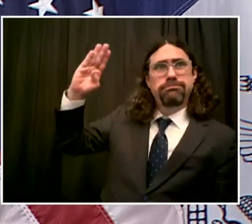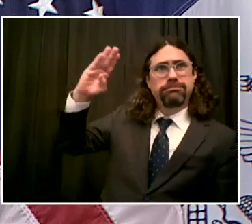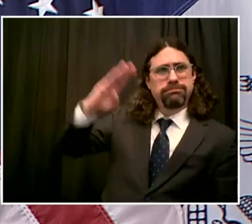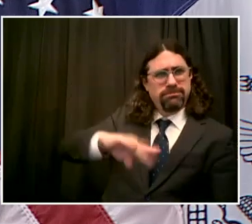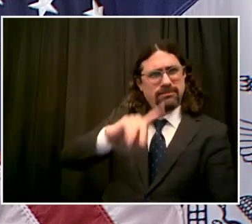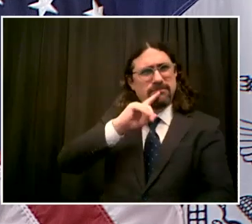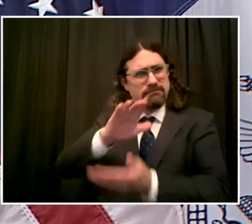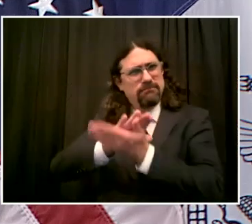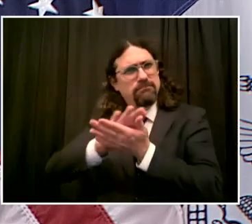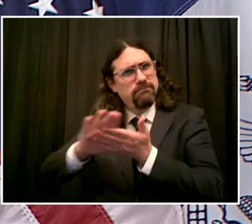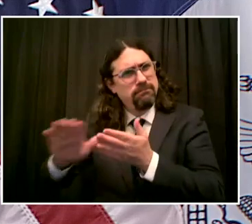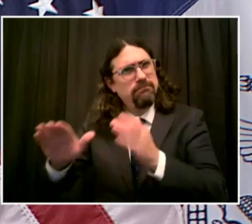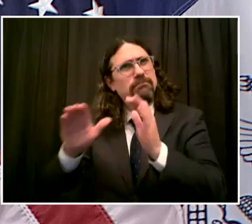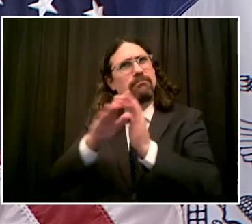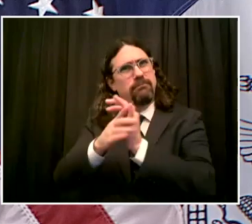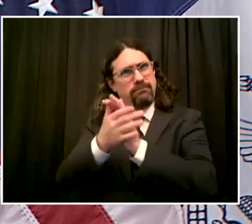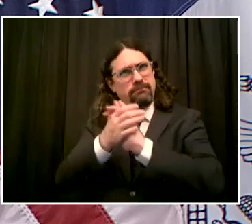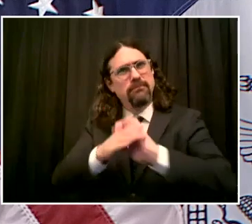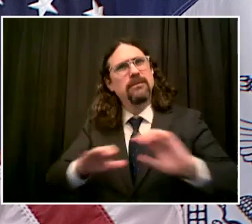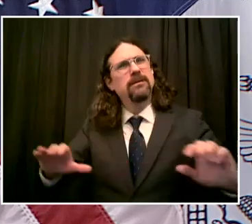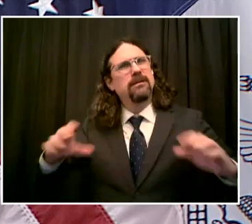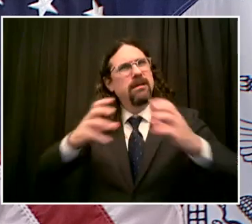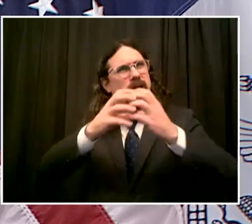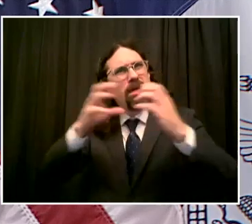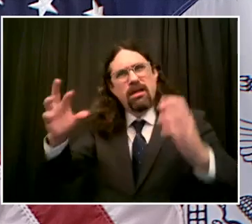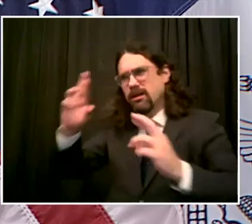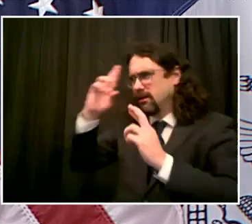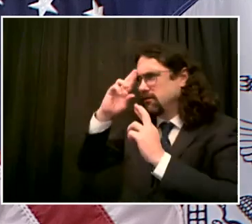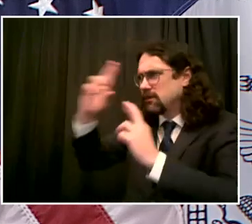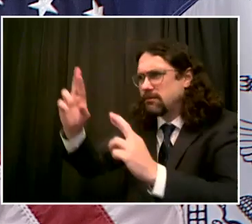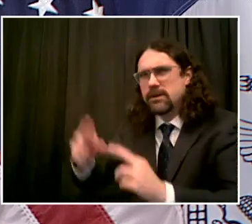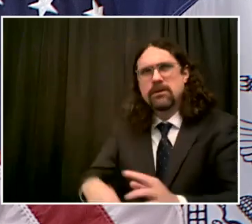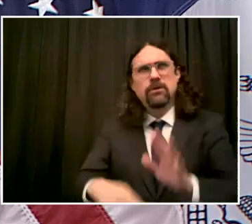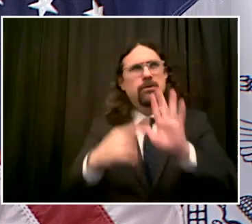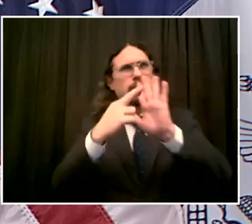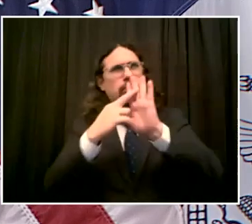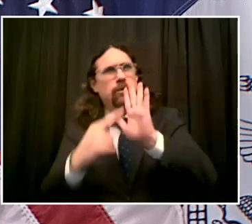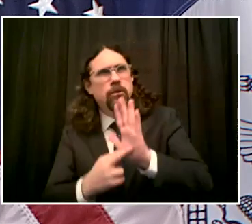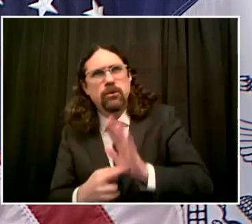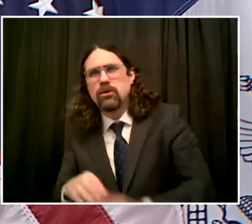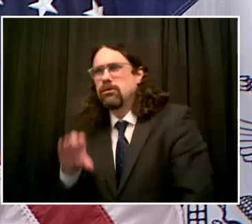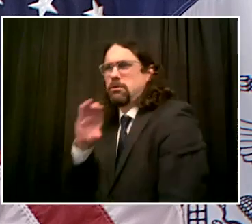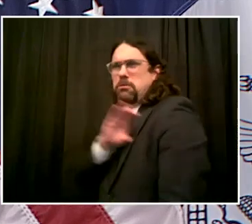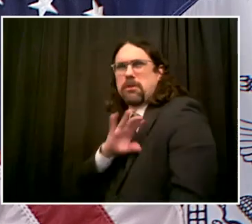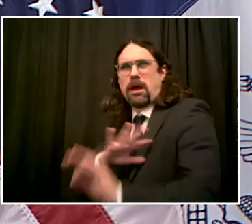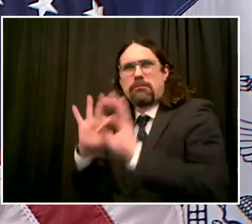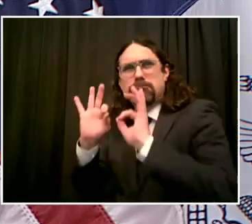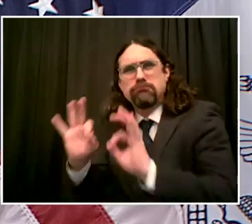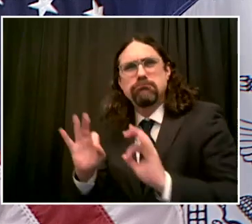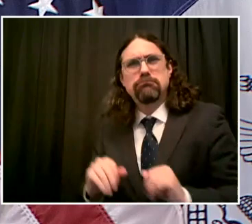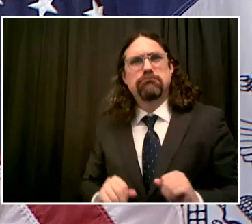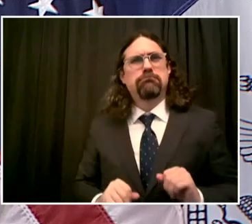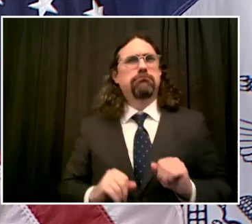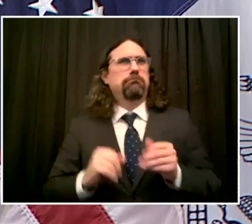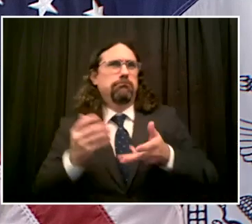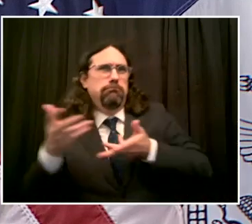BUT OVERWHLMEIGLNY OST EF EGH GROUND RULES SET BY POLICE. POLICE DOING